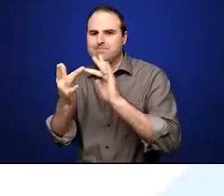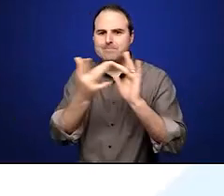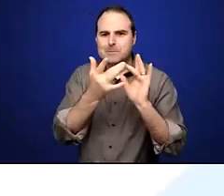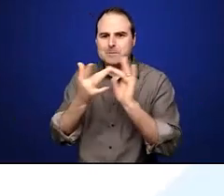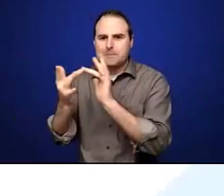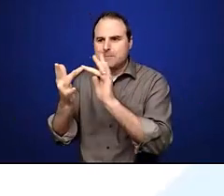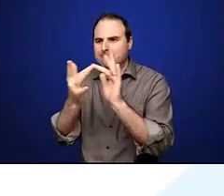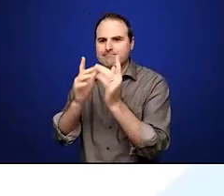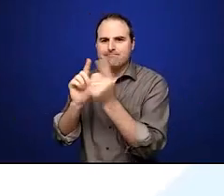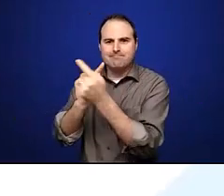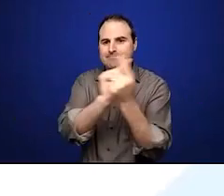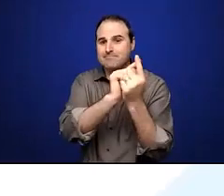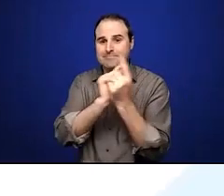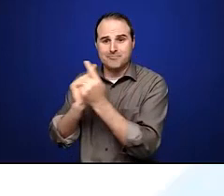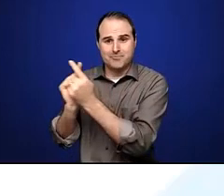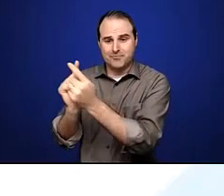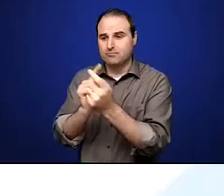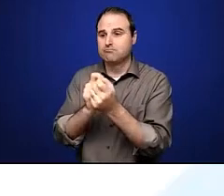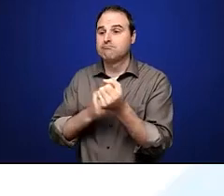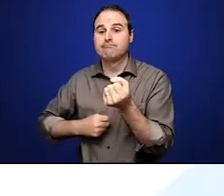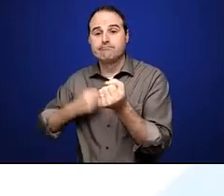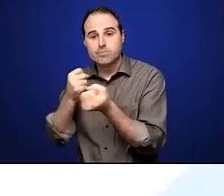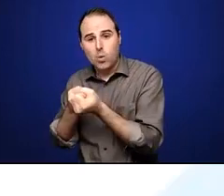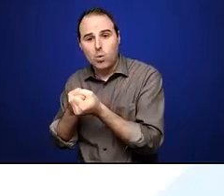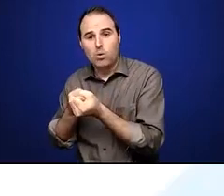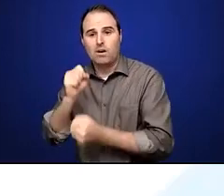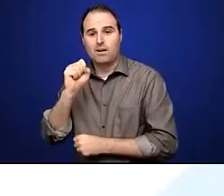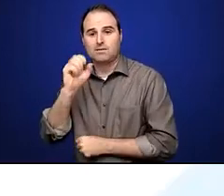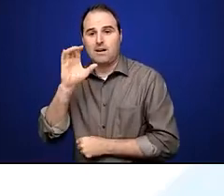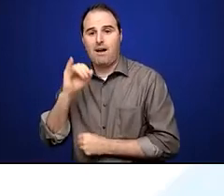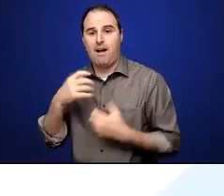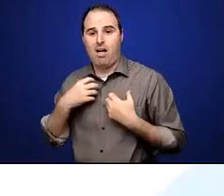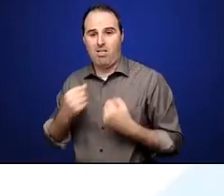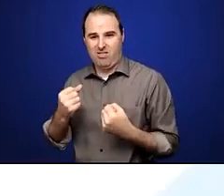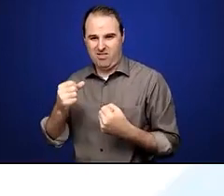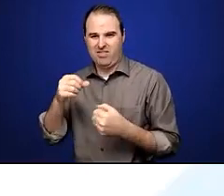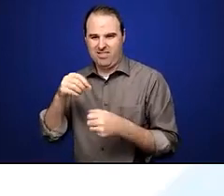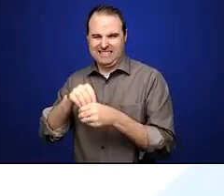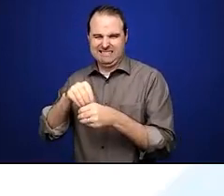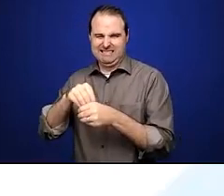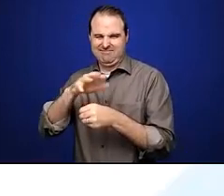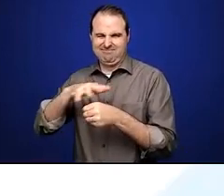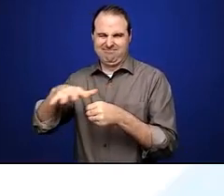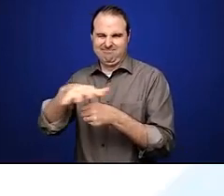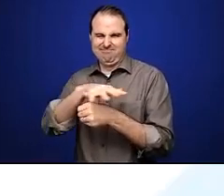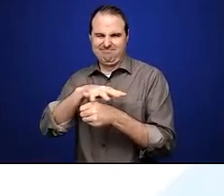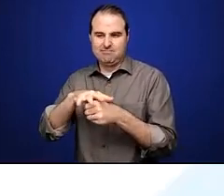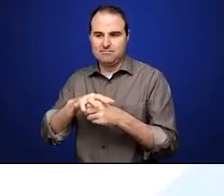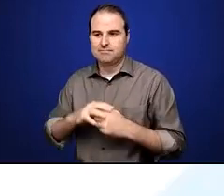just to support SCI health within that interior region. And so the topics that were really